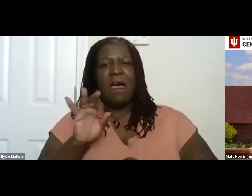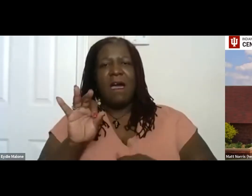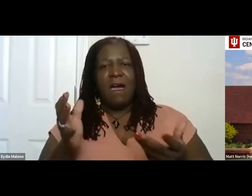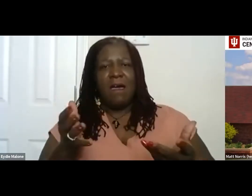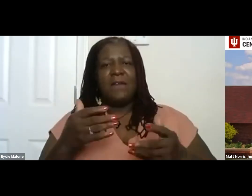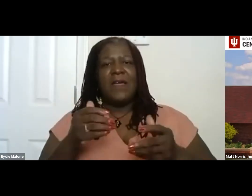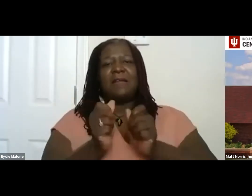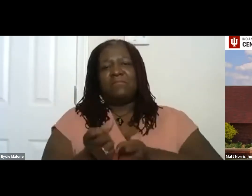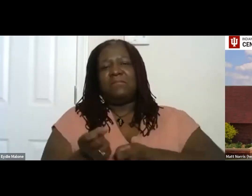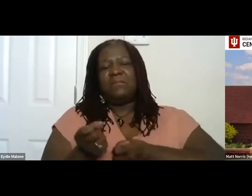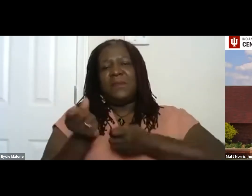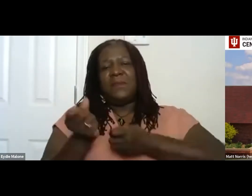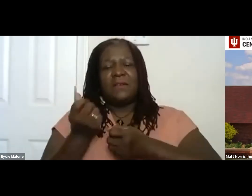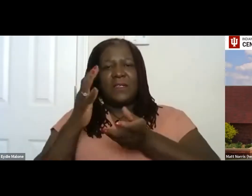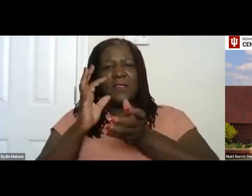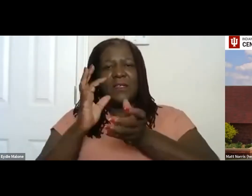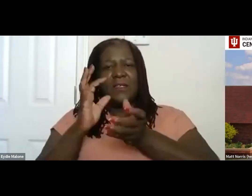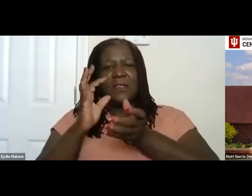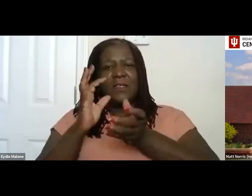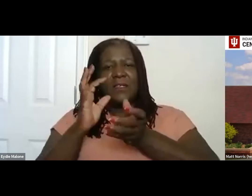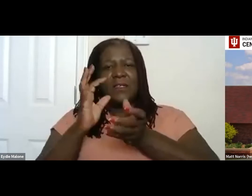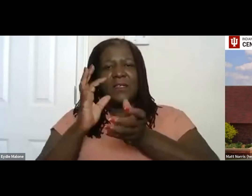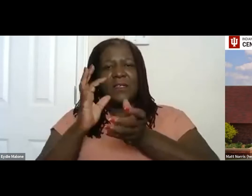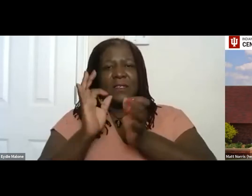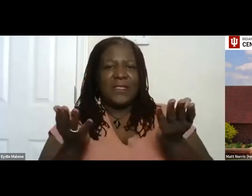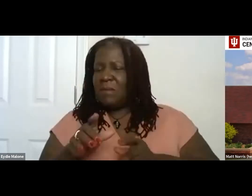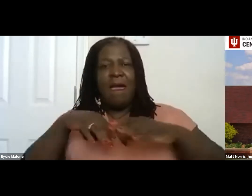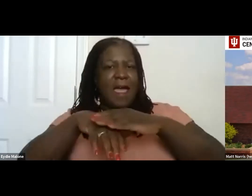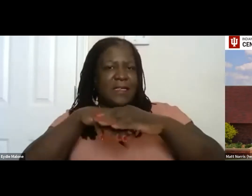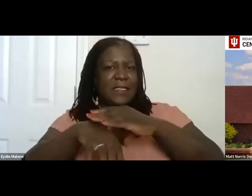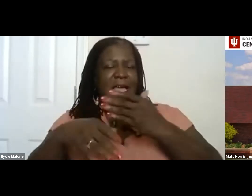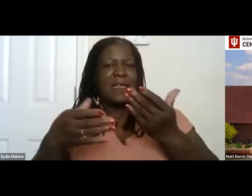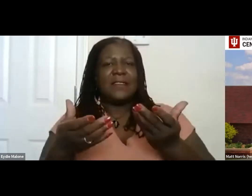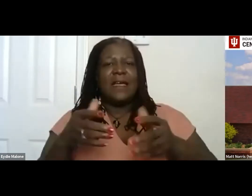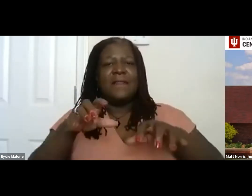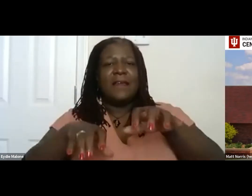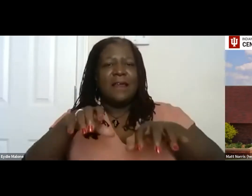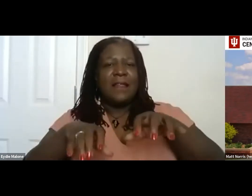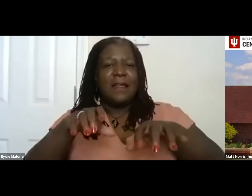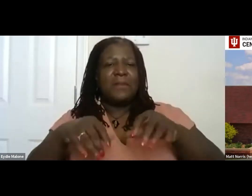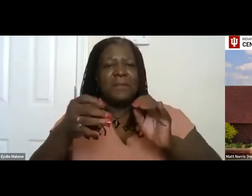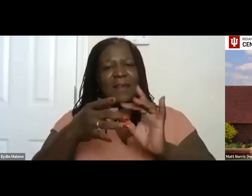Language interpreter today and you can also access the closed captioning by clicking the